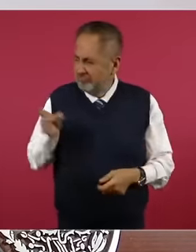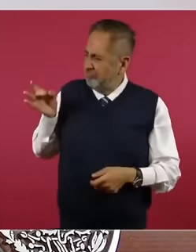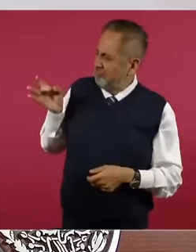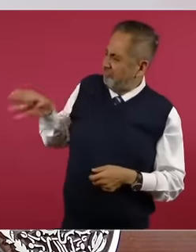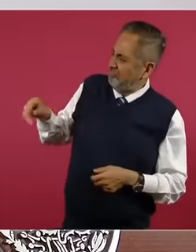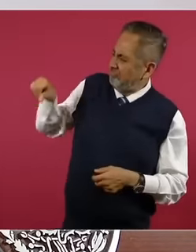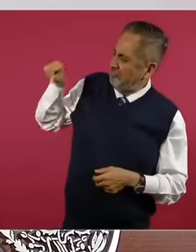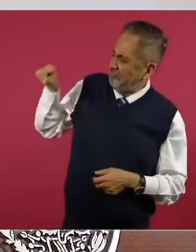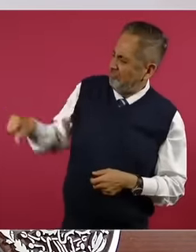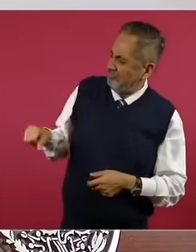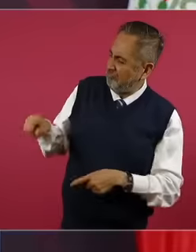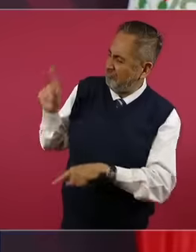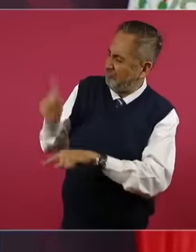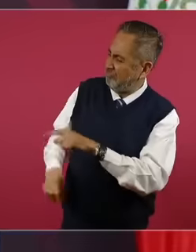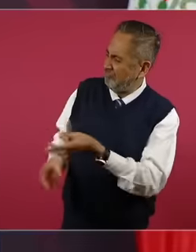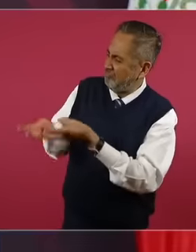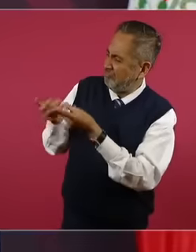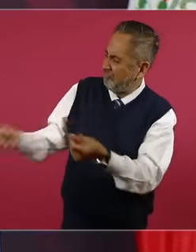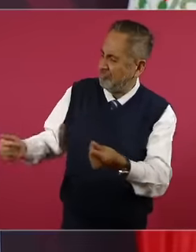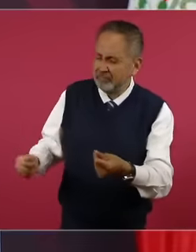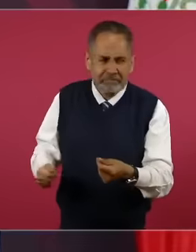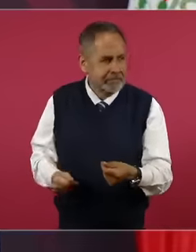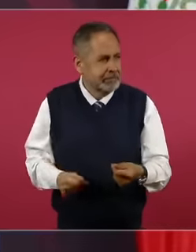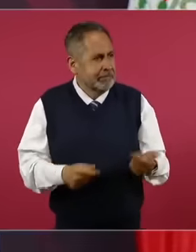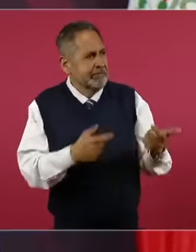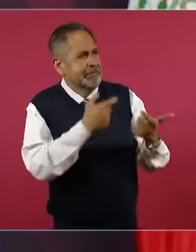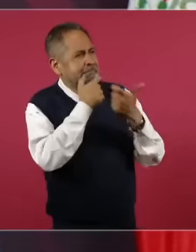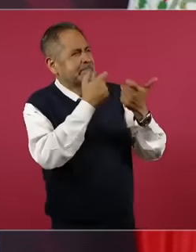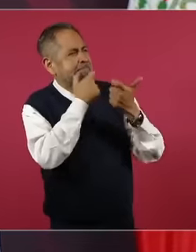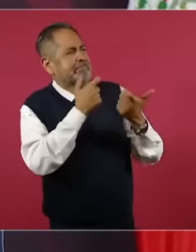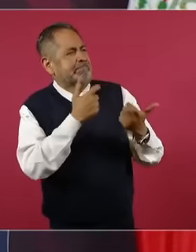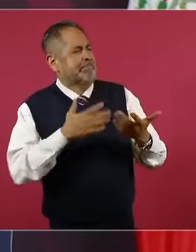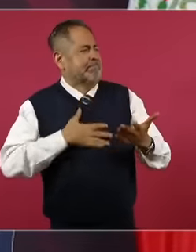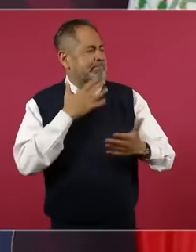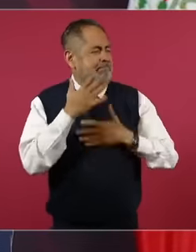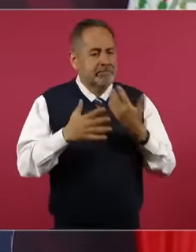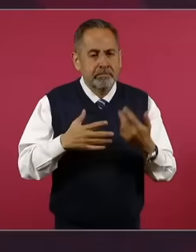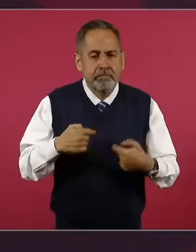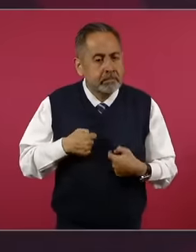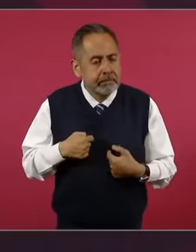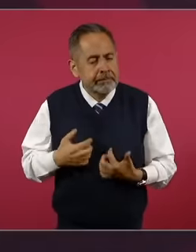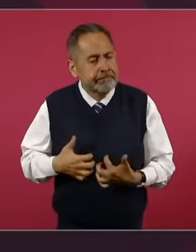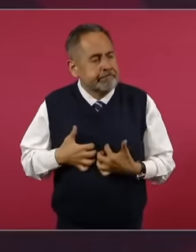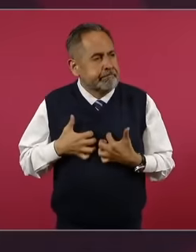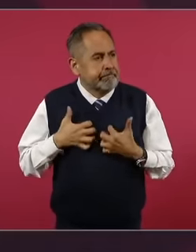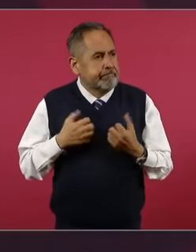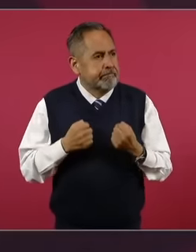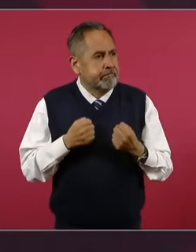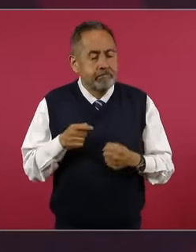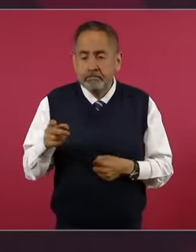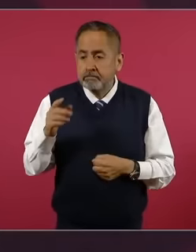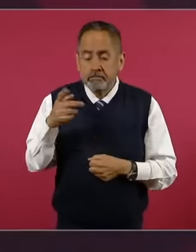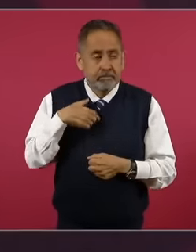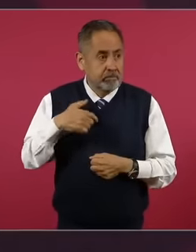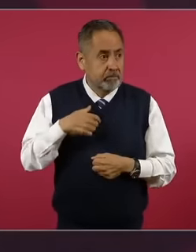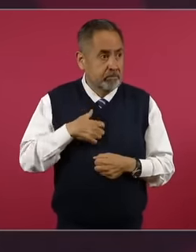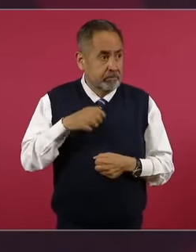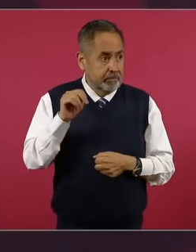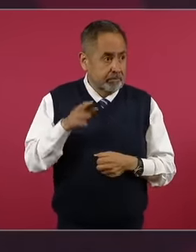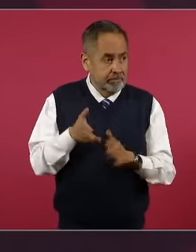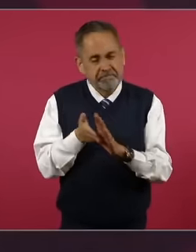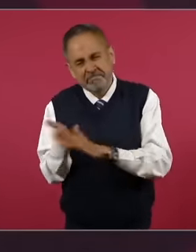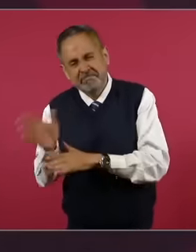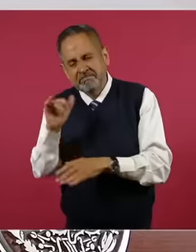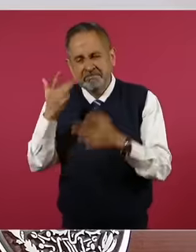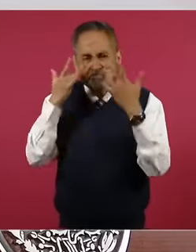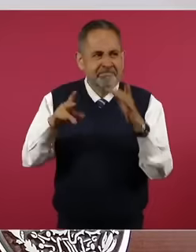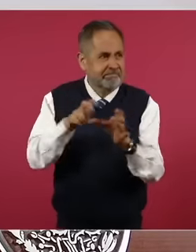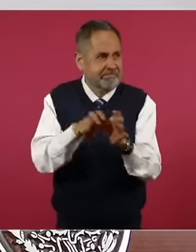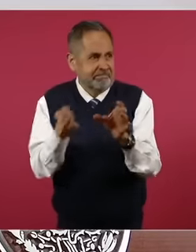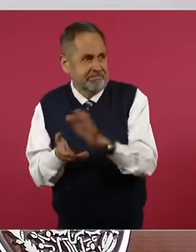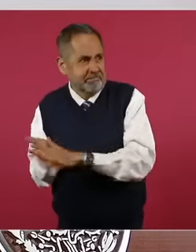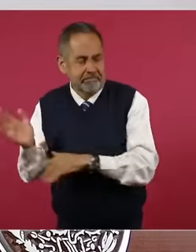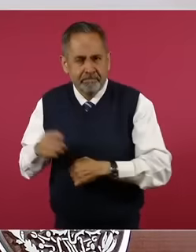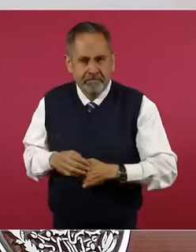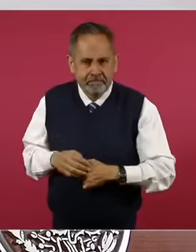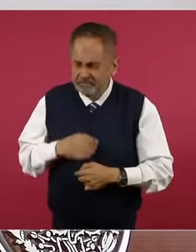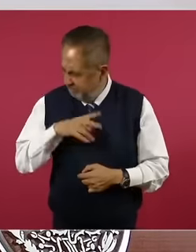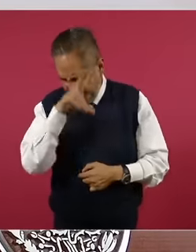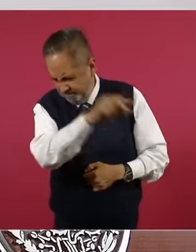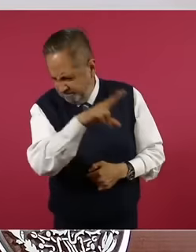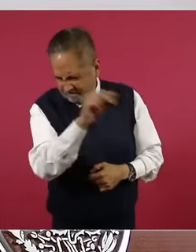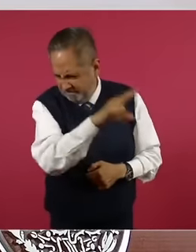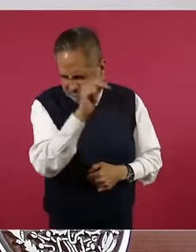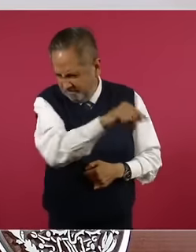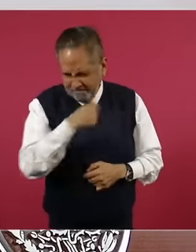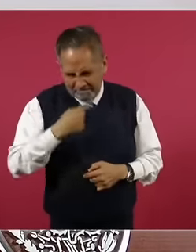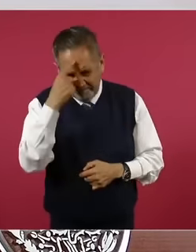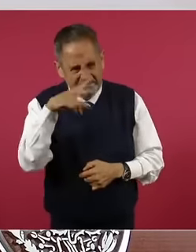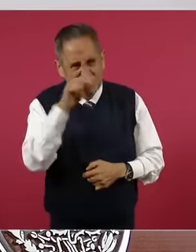because this I was going to step aside and I said to myself, I'm not going to give them that pleasure.